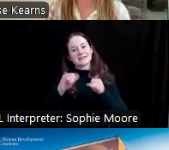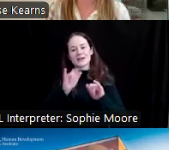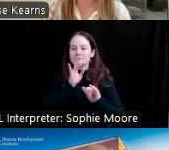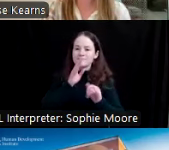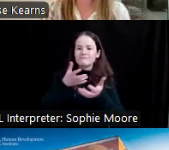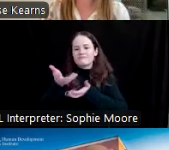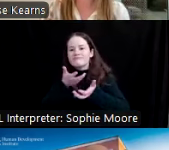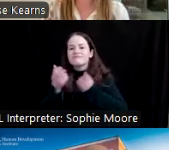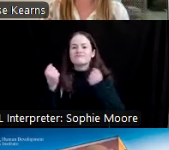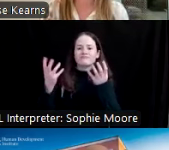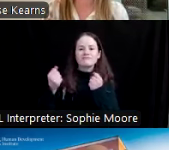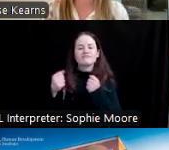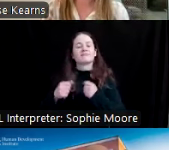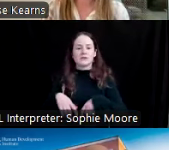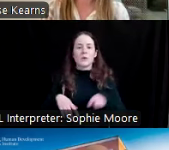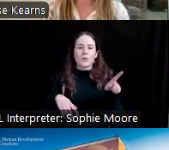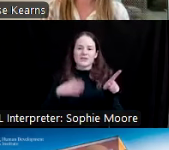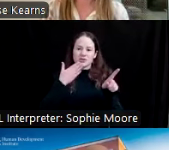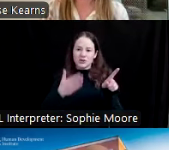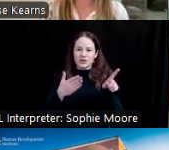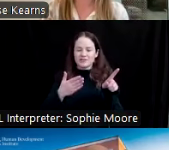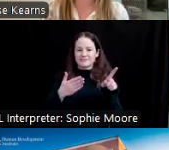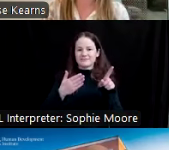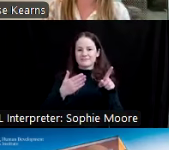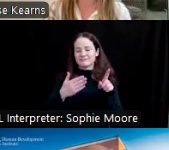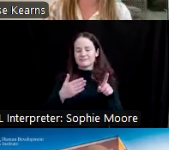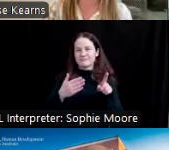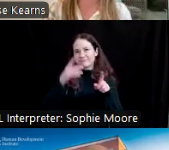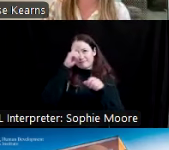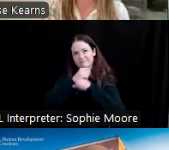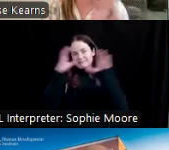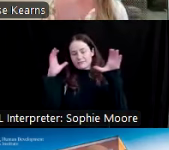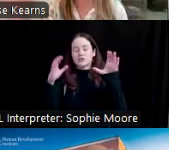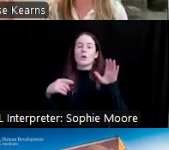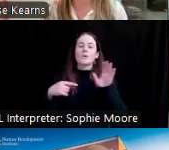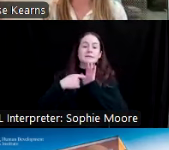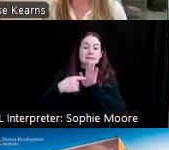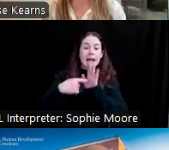some examples they give here are brisk walking, bicycling, or jogging. But really there can there are hundreds of